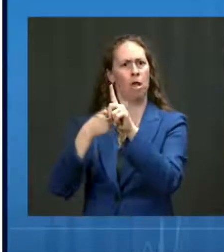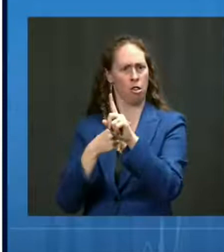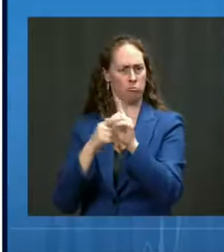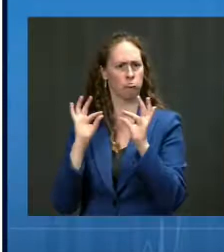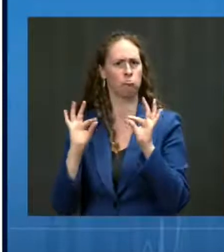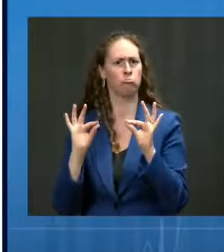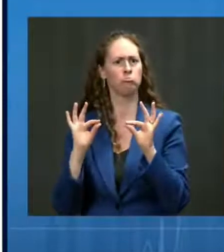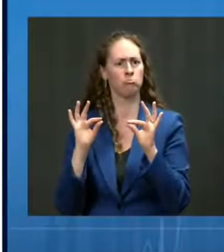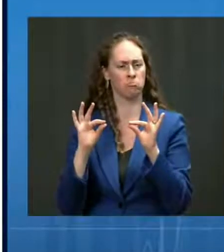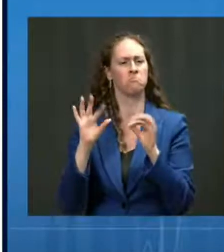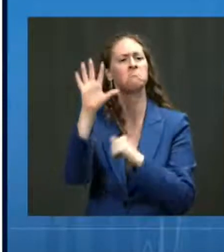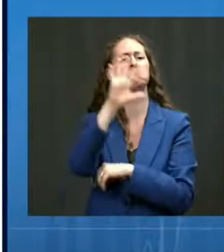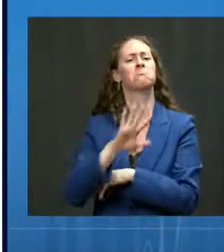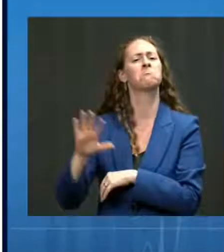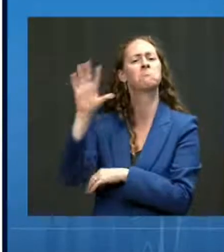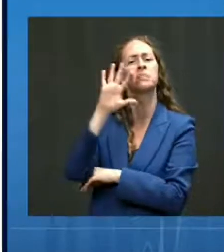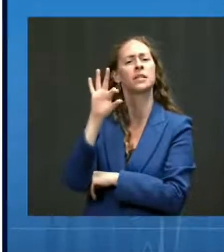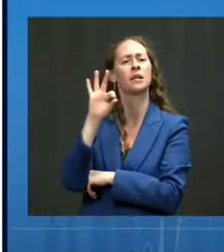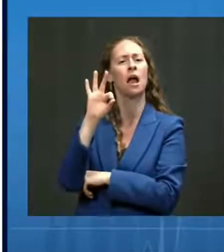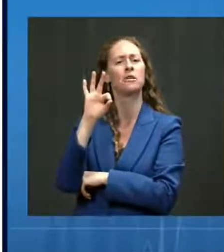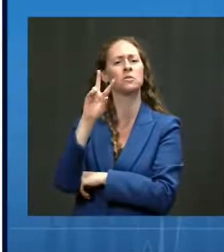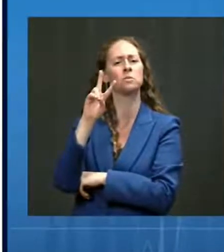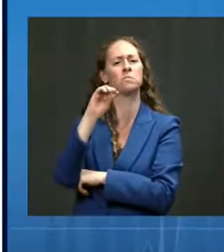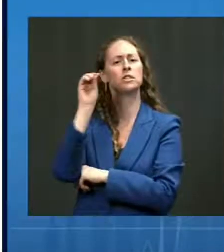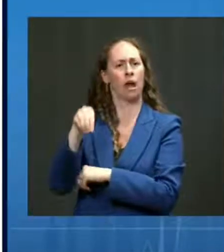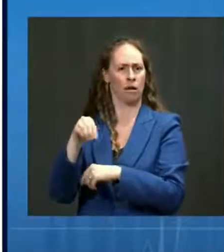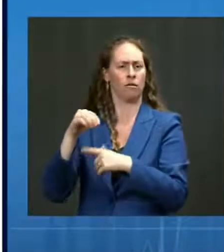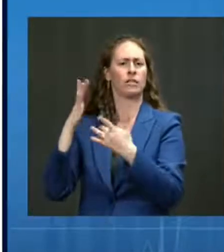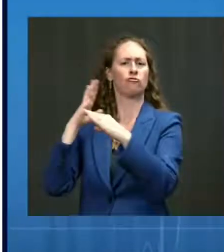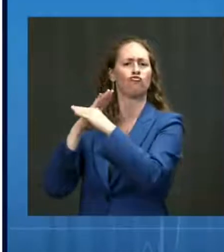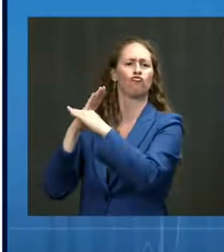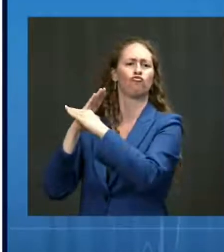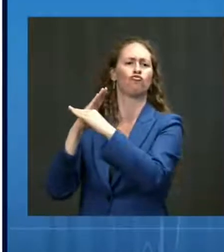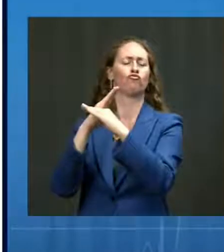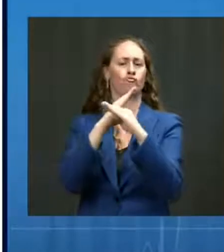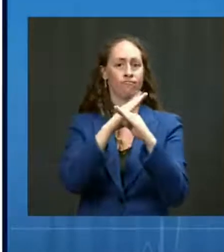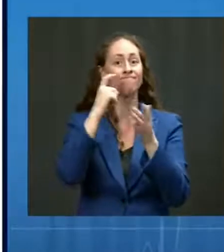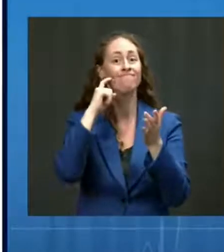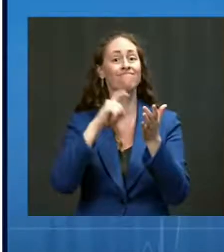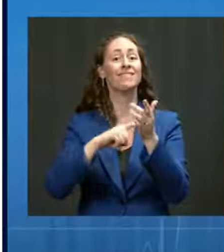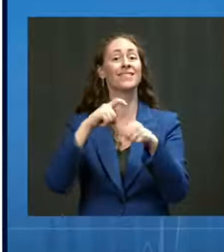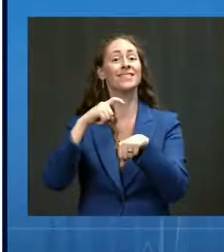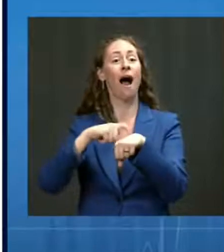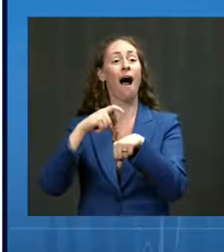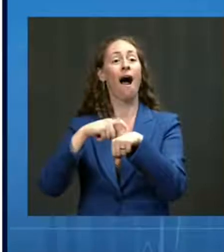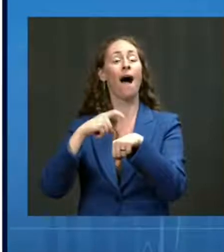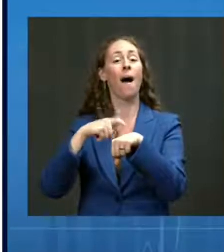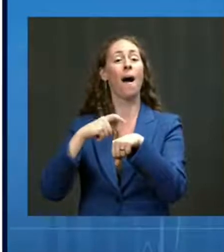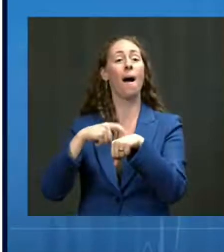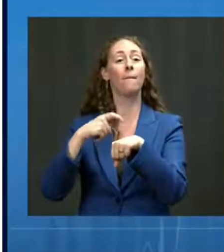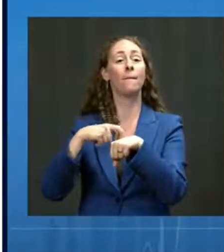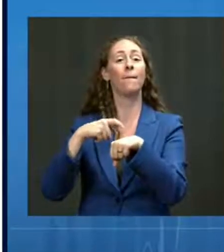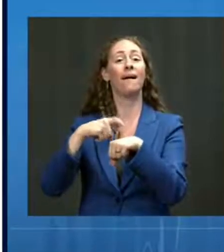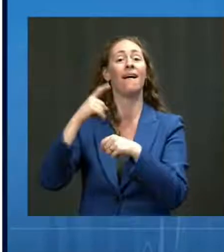EARLY DURING THE VACCINE